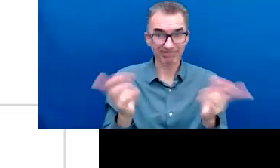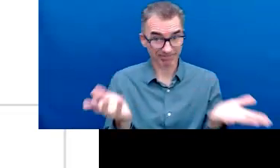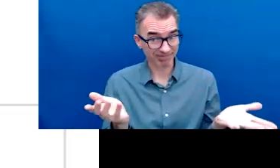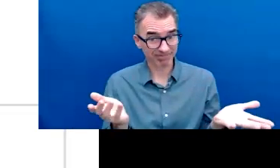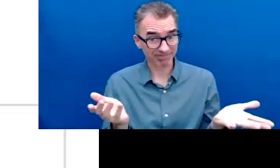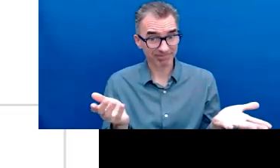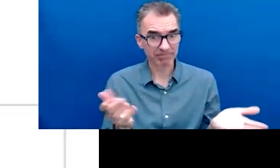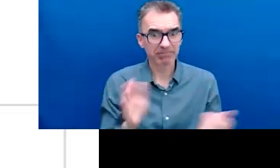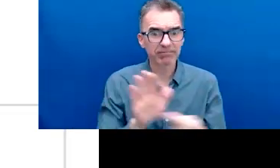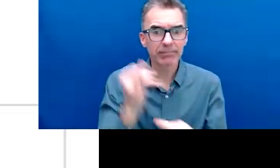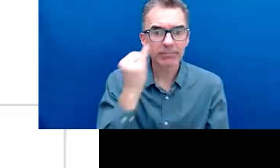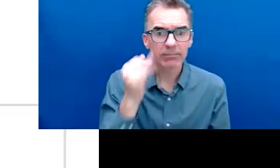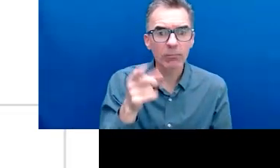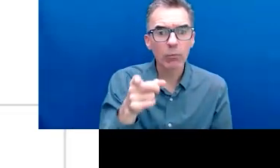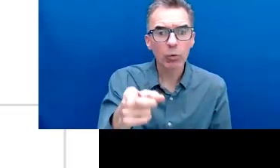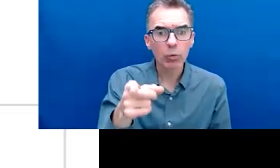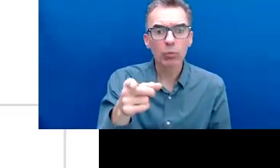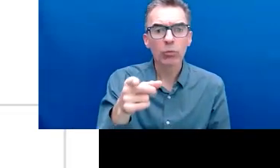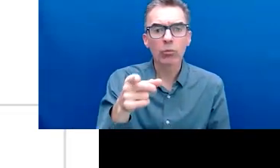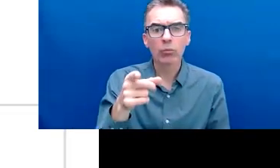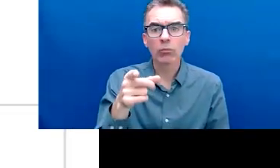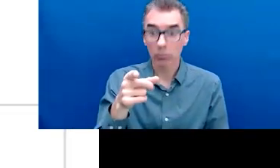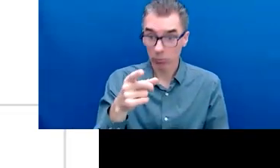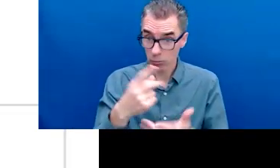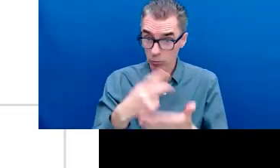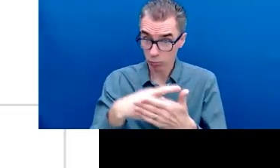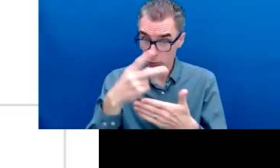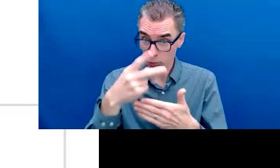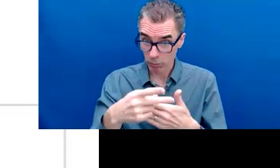you know, in a program, you're trying to improve your success rates,